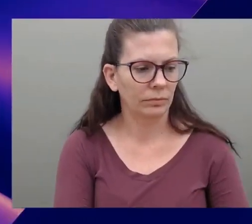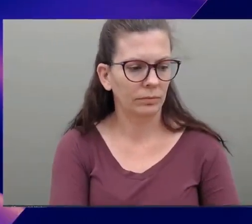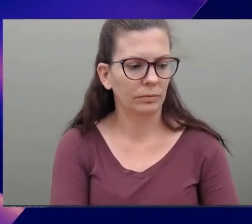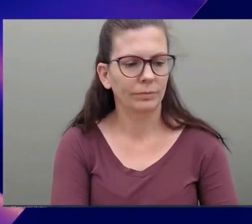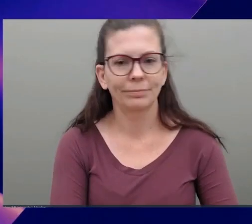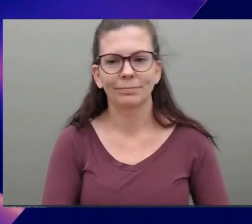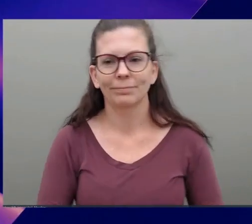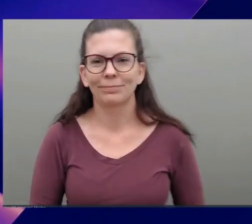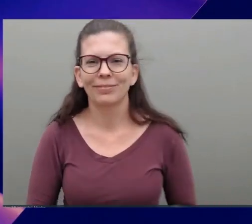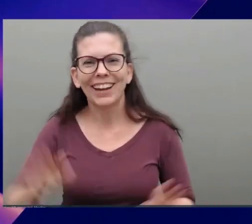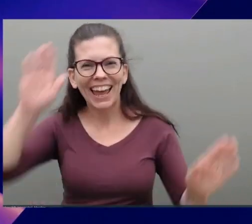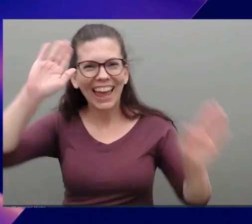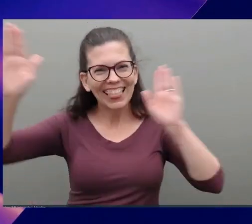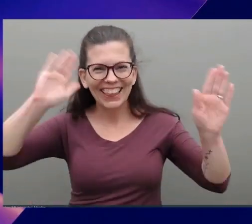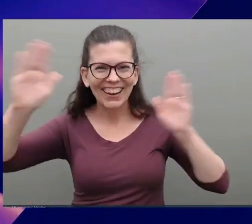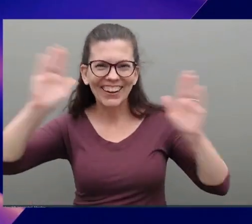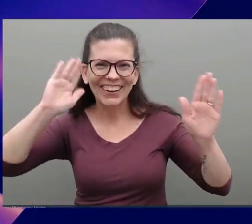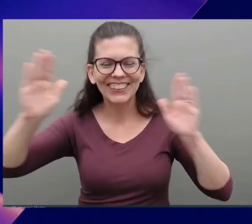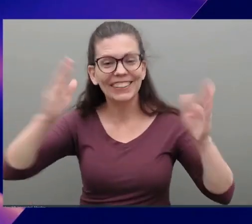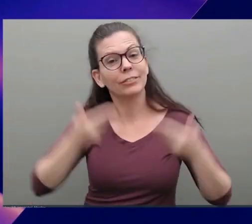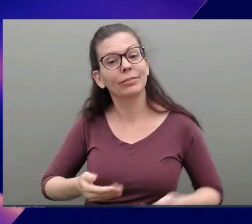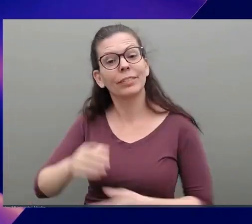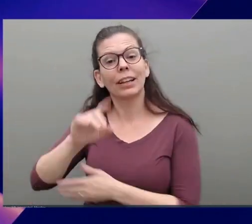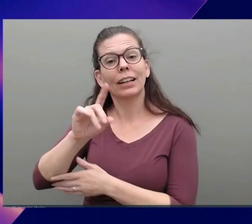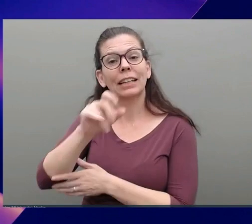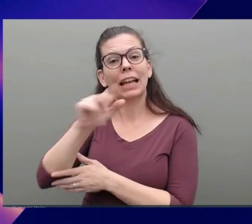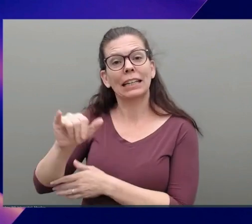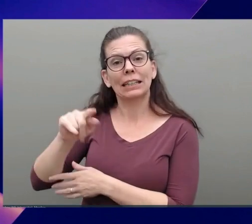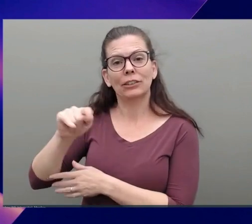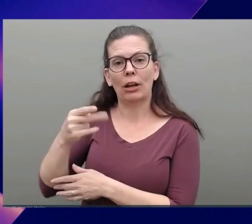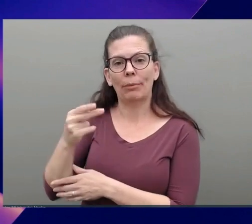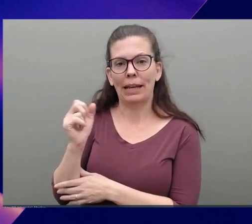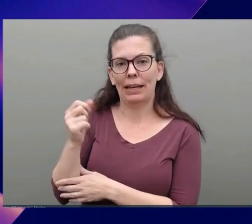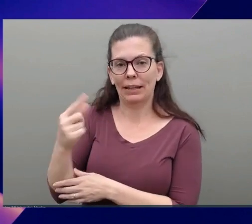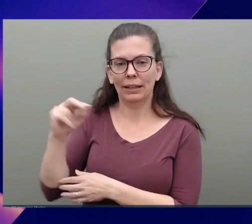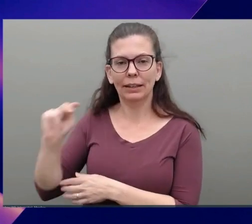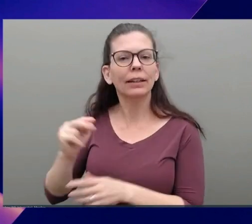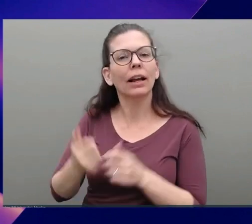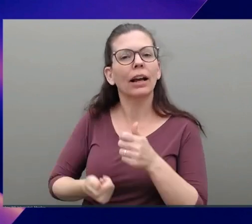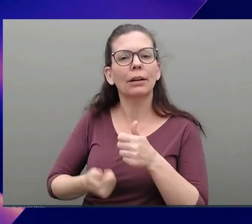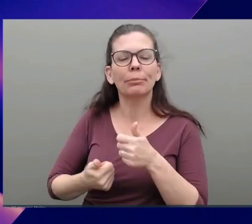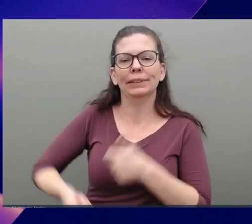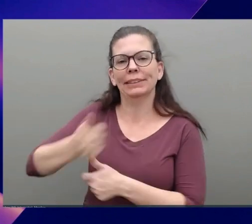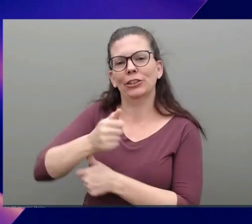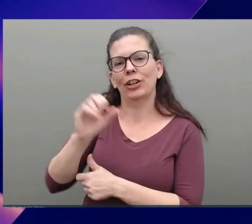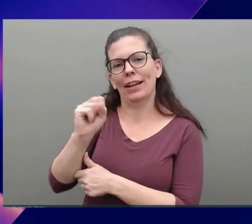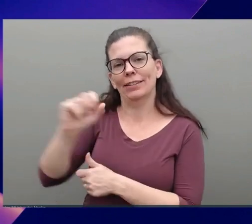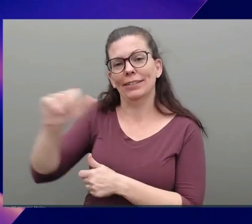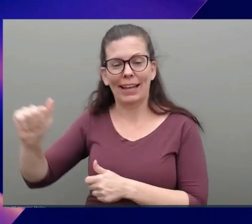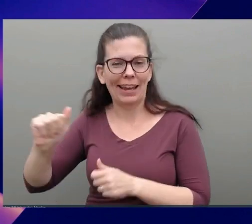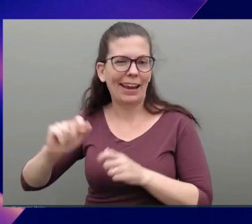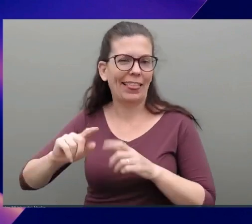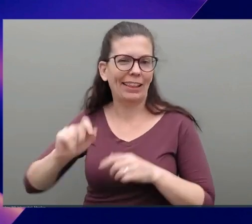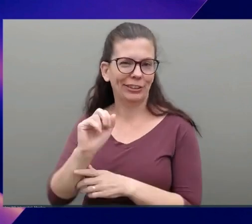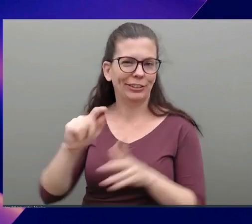Hey, everybody. My name is Dani Traphagen and I am a Senior SA in the startups work. I specialize with healthcare and life sciences customers